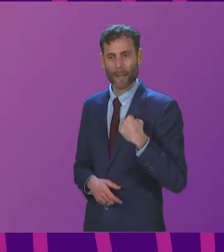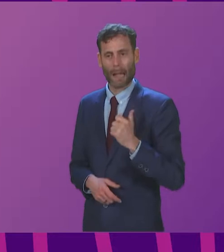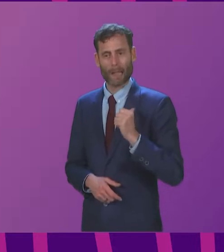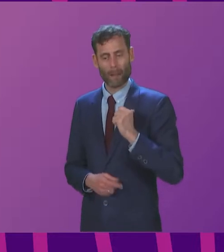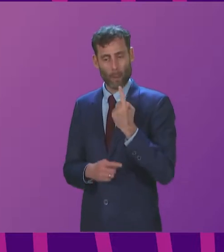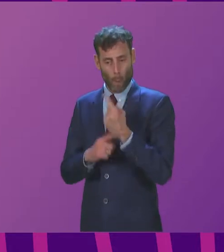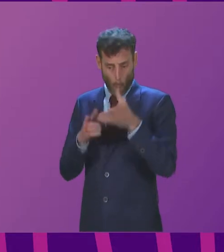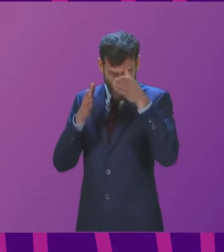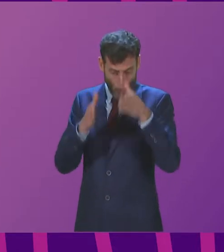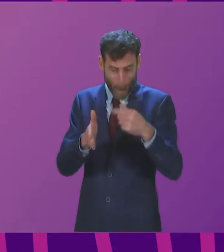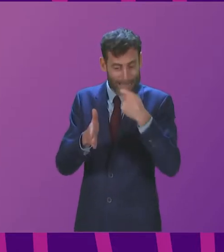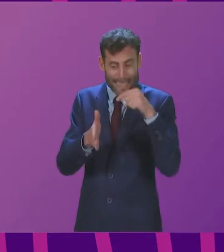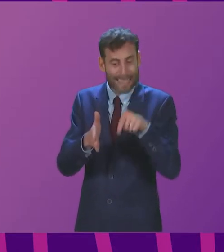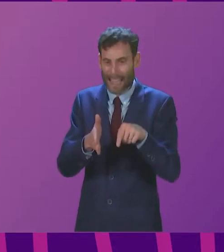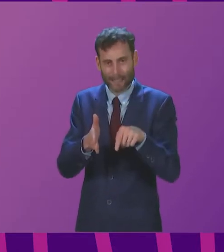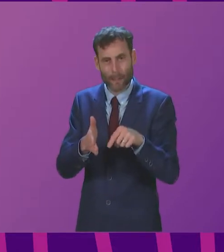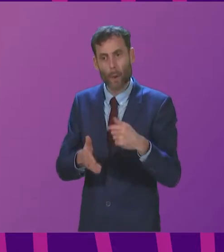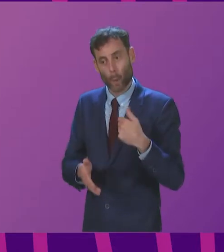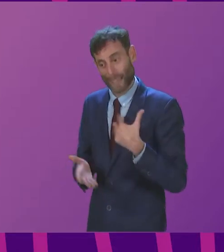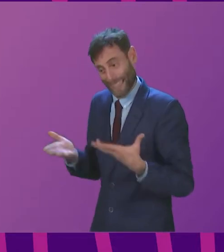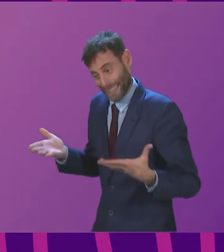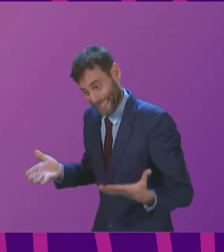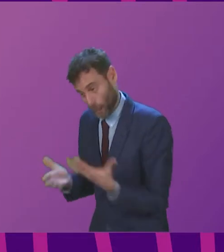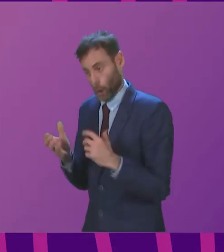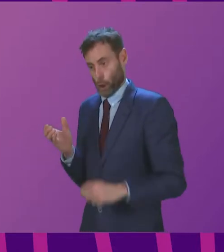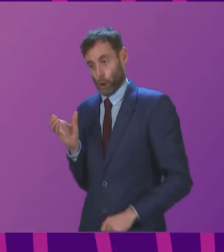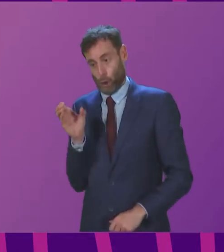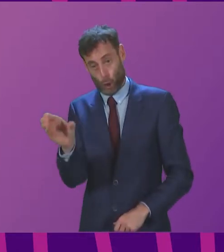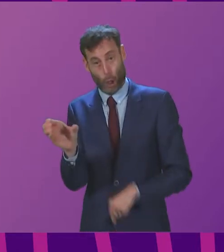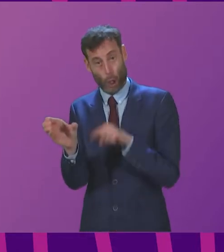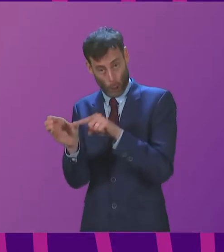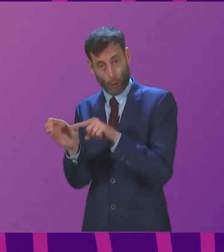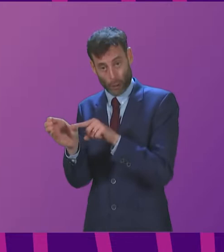scheme, up until now, relying only on proof of vaccination. We have set that out clearly.